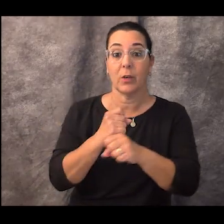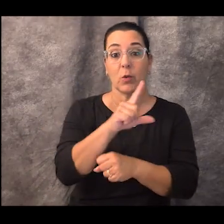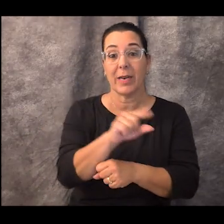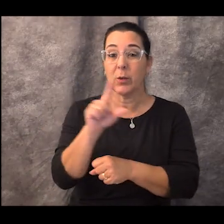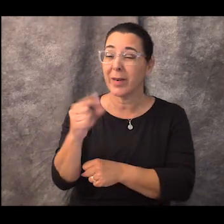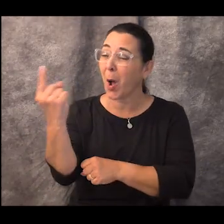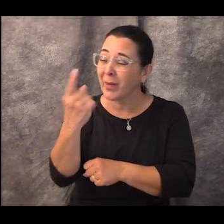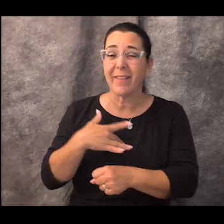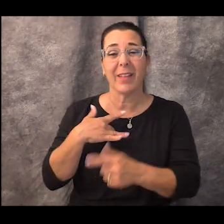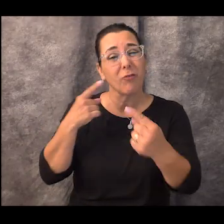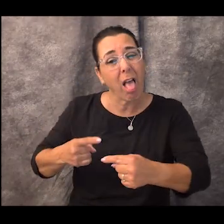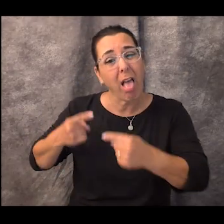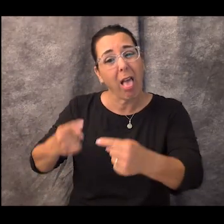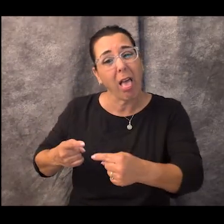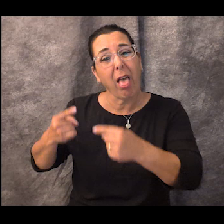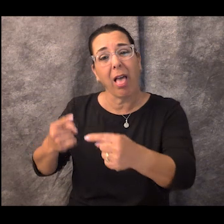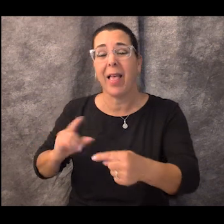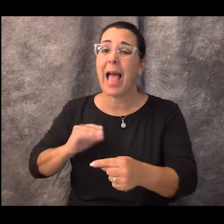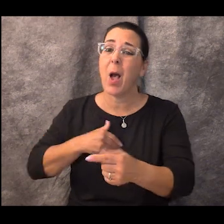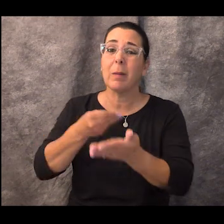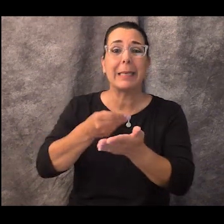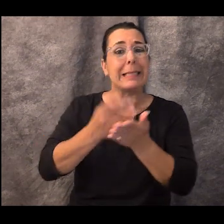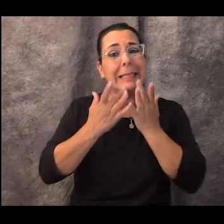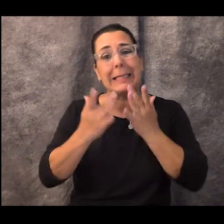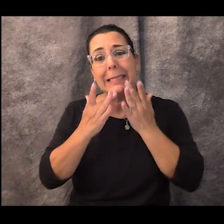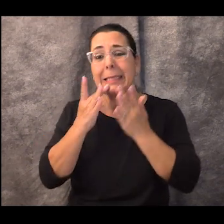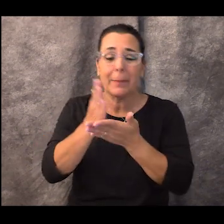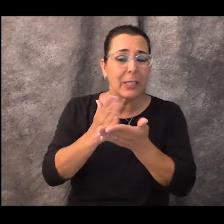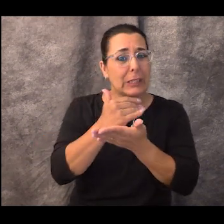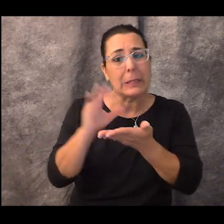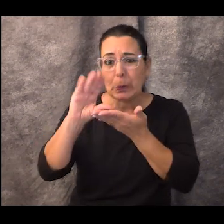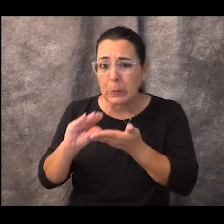And so our resources are strained right now. So you I think it's even more crucial